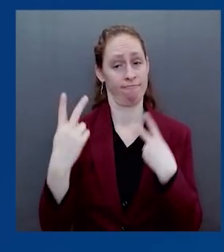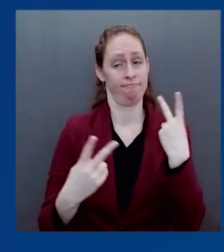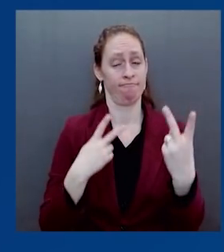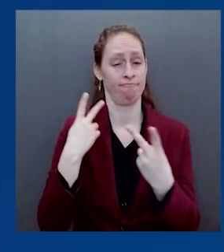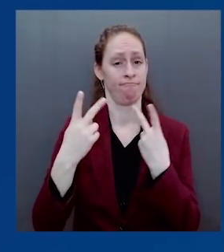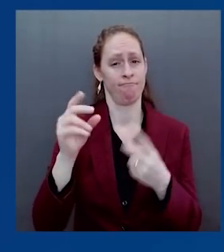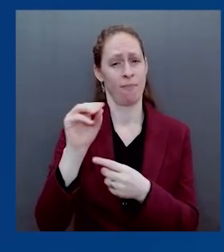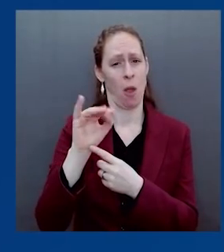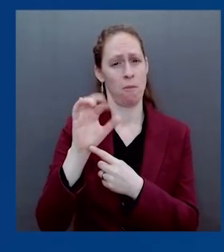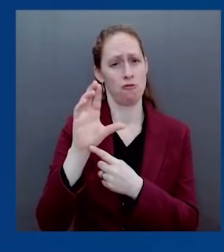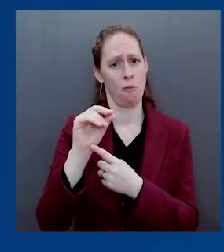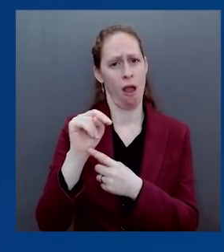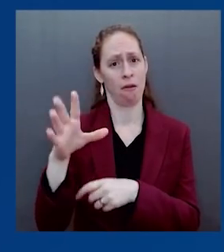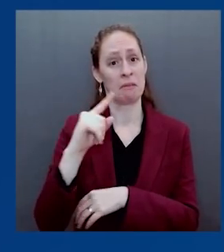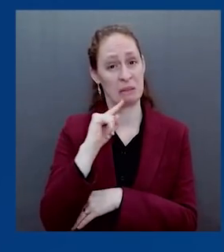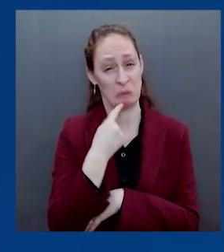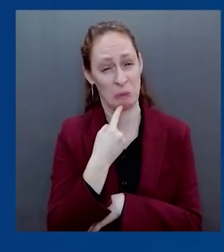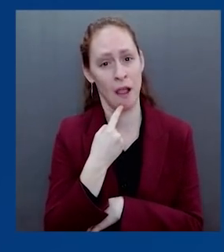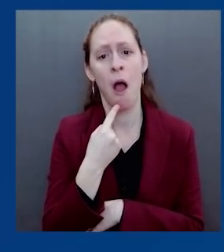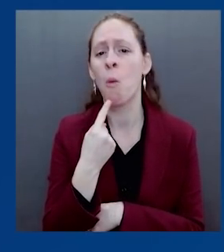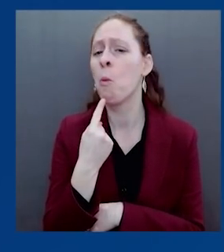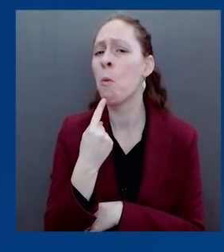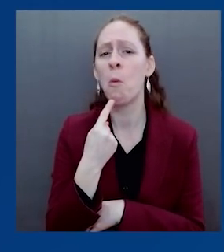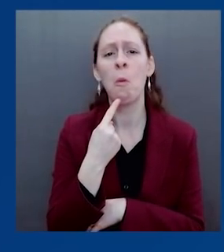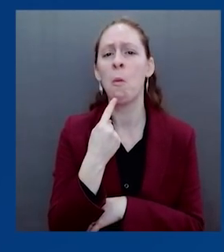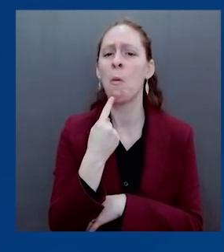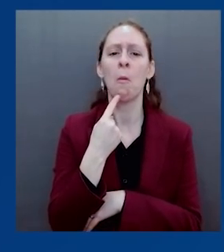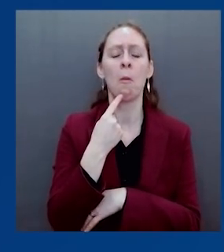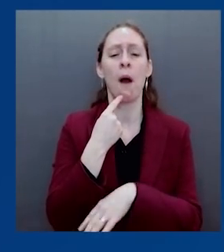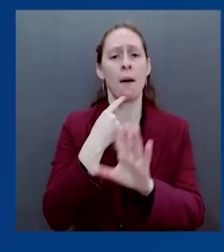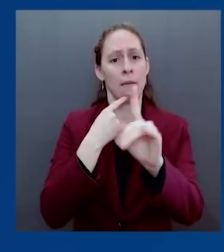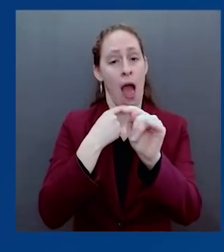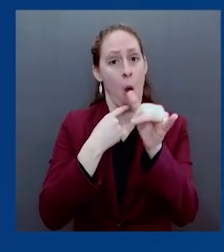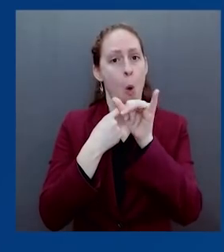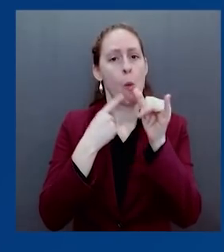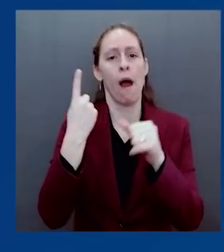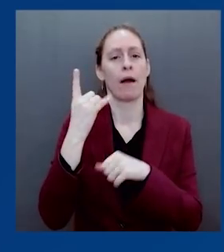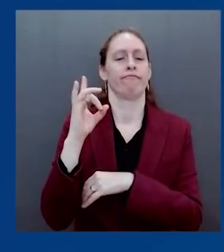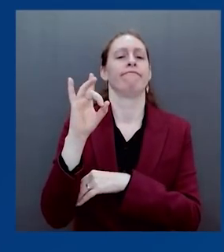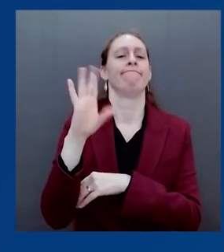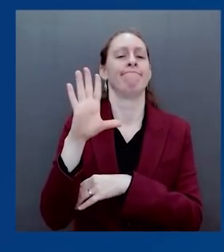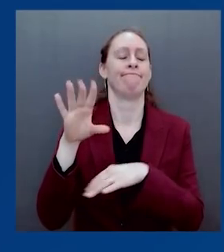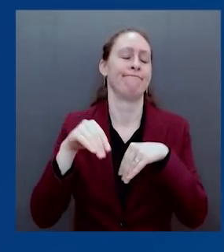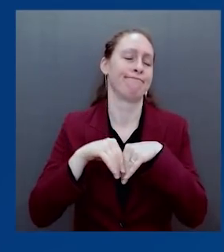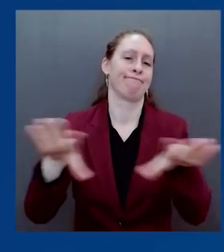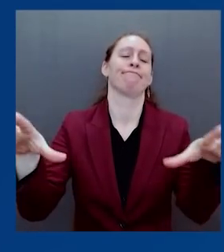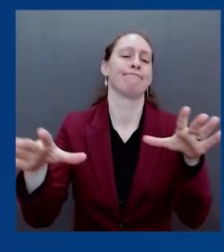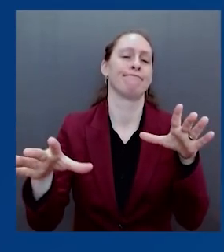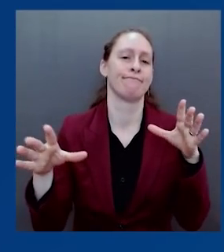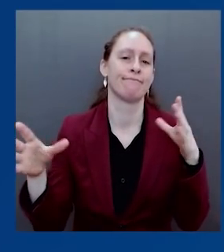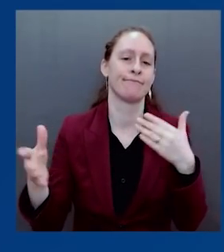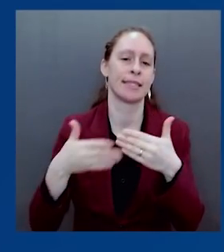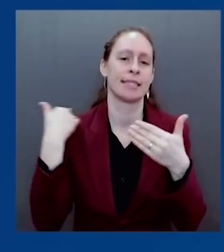much more transmissible than Delta. The sudden and steep rise in cases due to Omicron is resulting